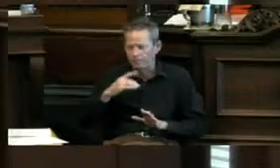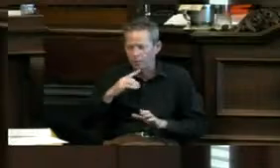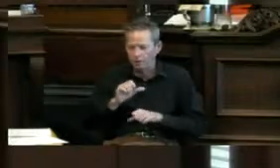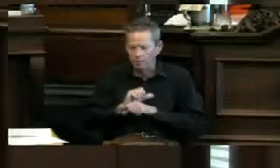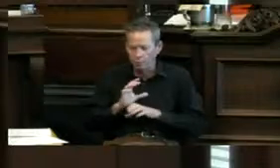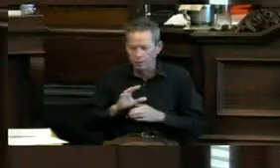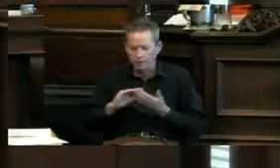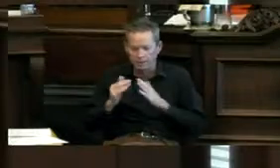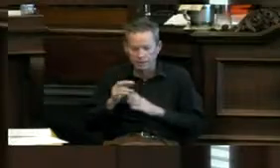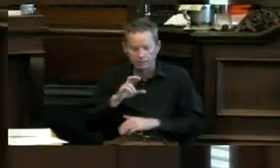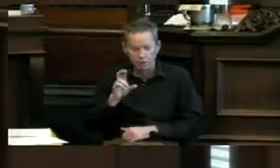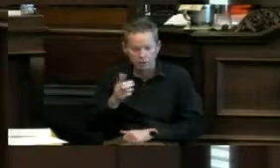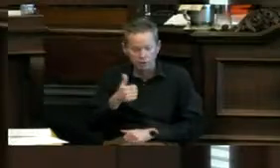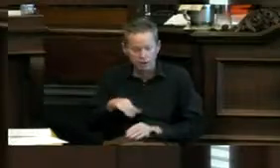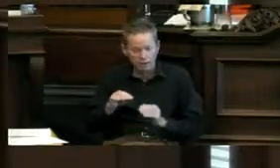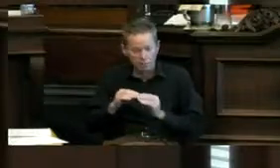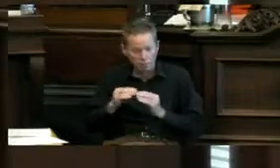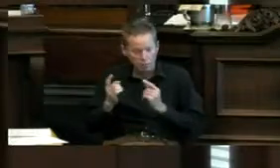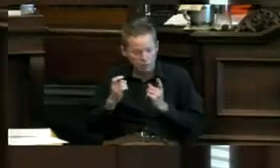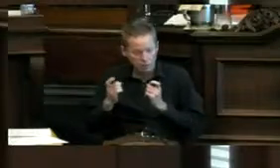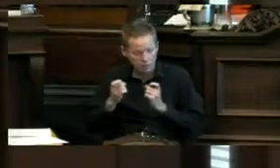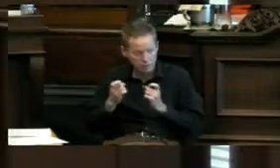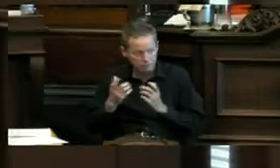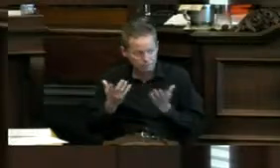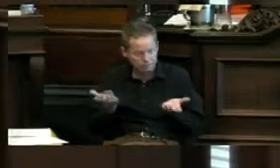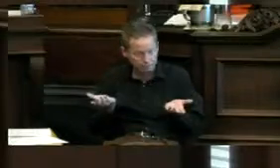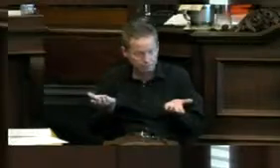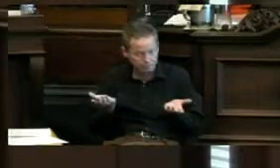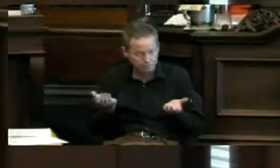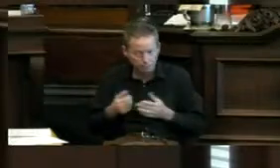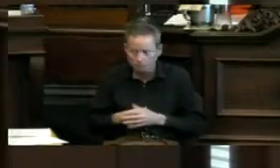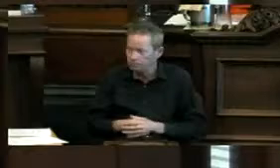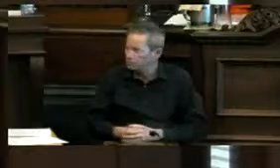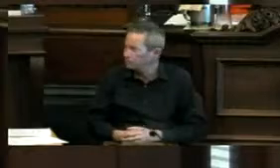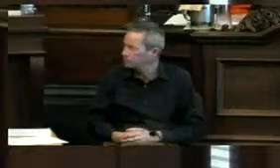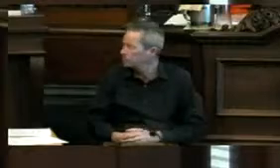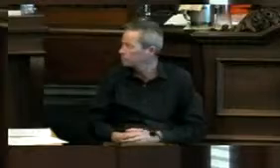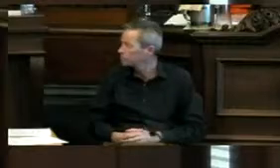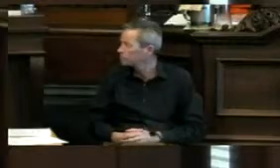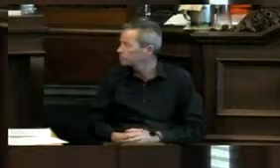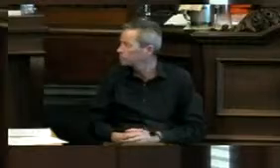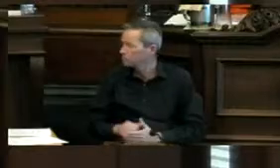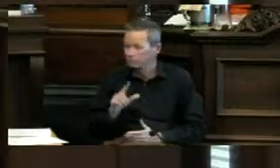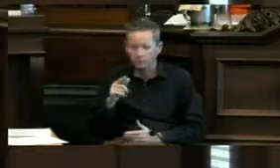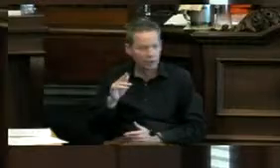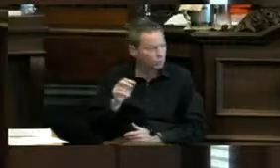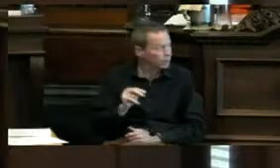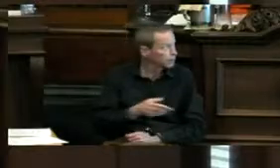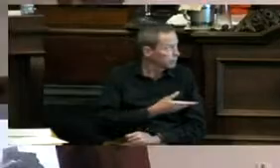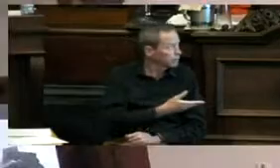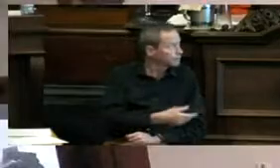this new plan in order, because I'm sure there's still going to be wonderful benefits for the employees of the city of